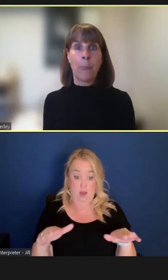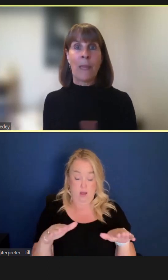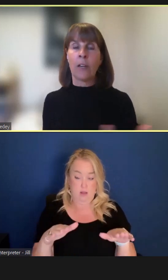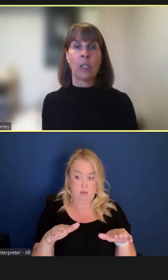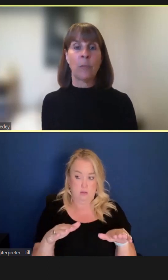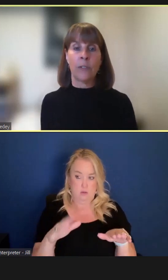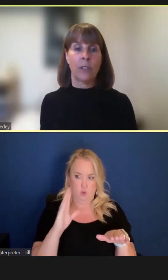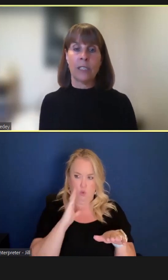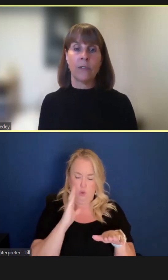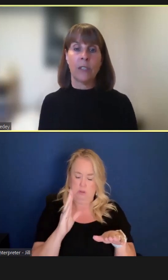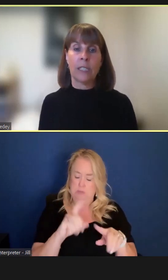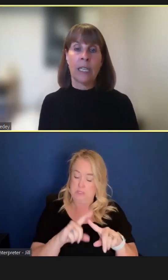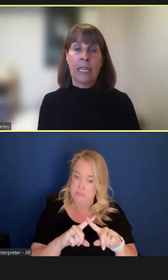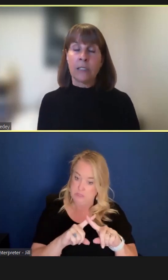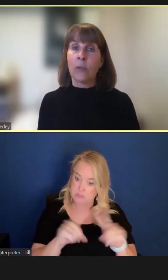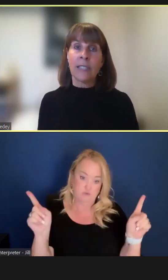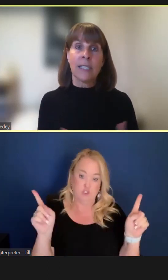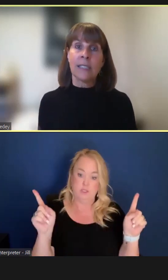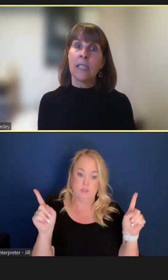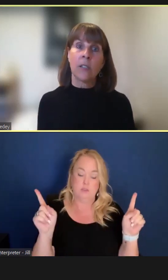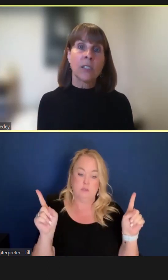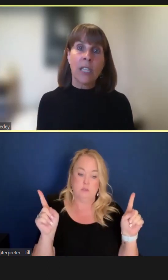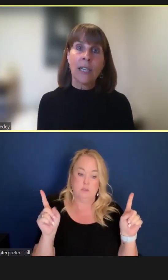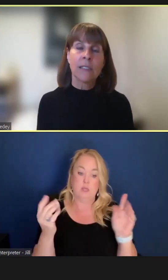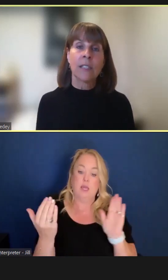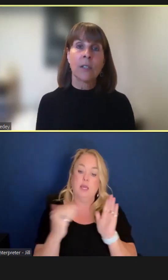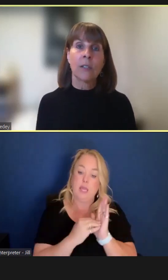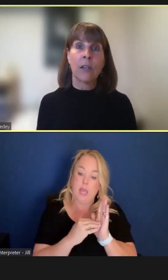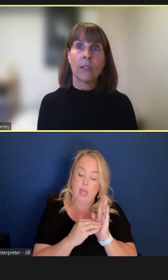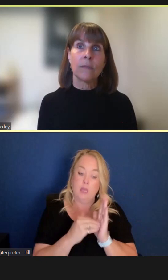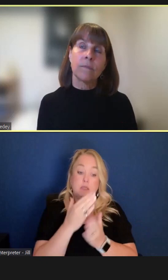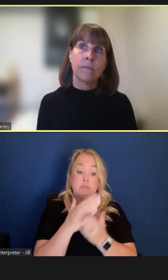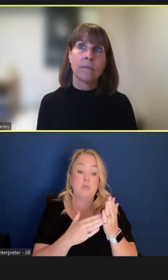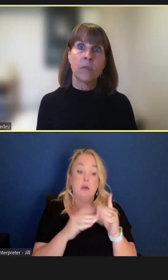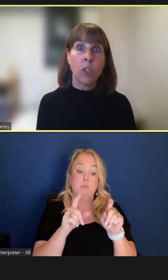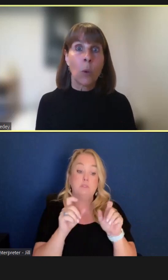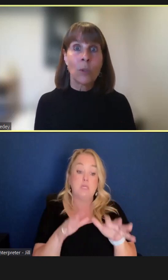going to be very different so as I said there are tests that are are known to